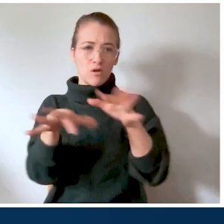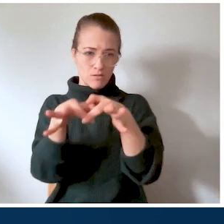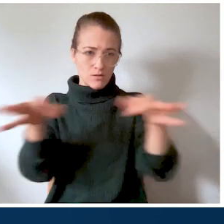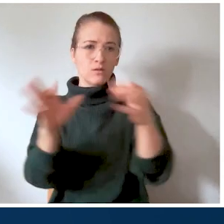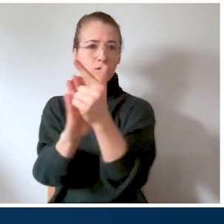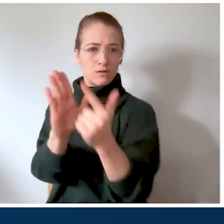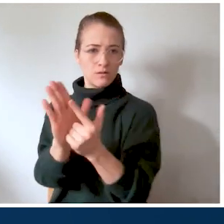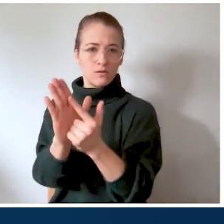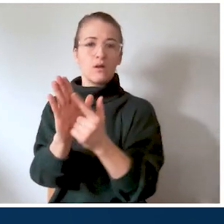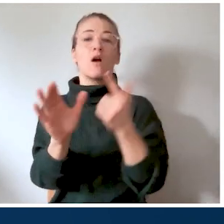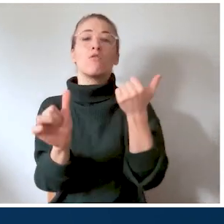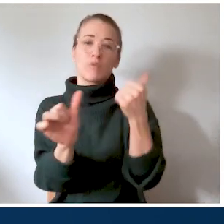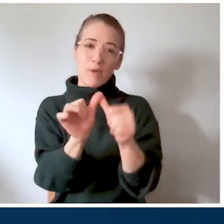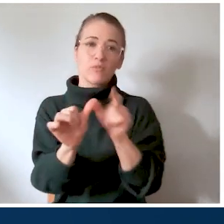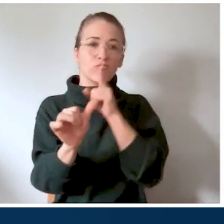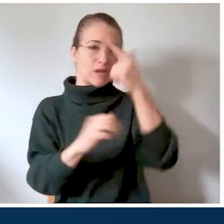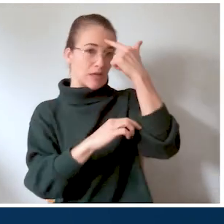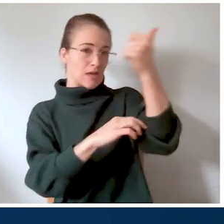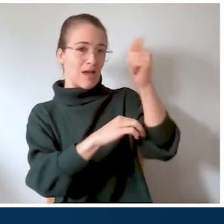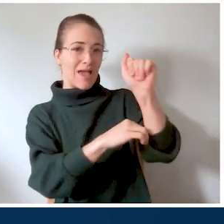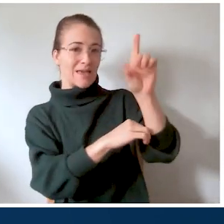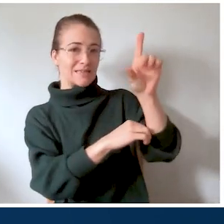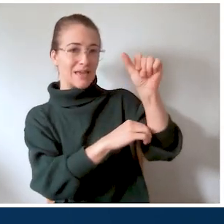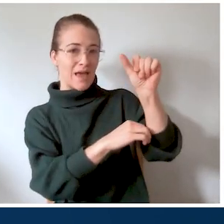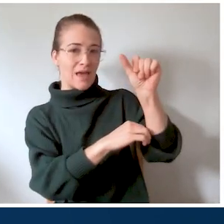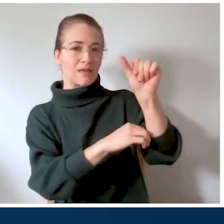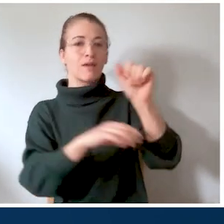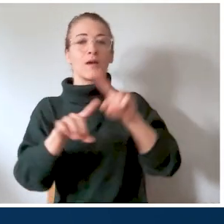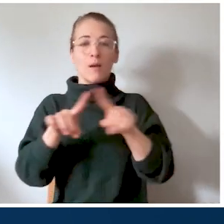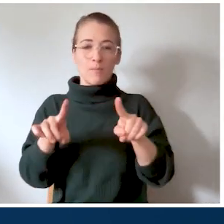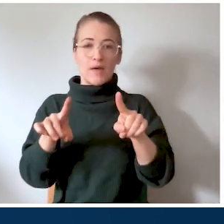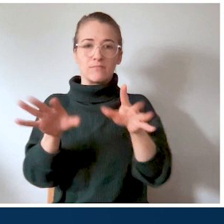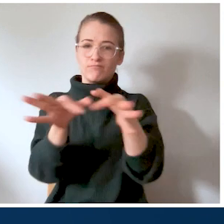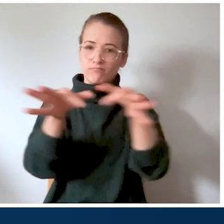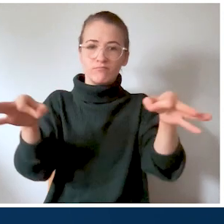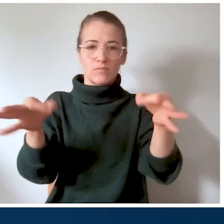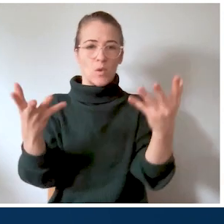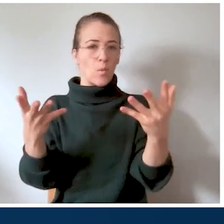Again, remembering that it's really up to the ADA, but it does delineate what the cities